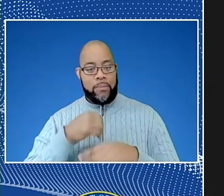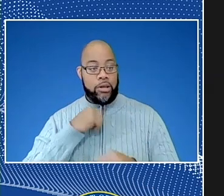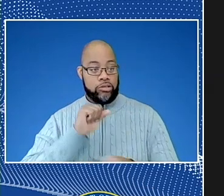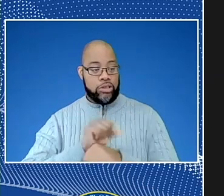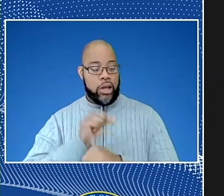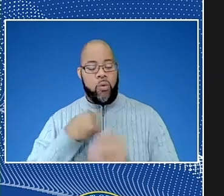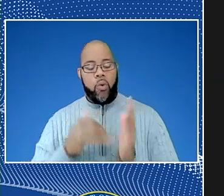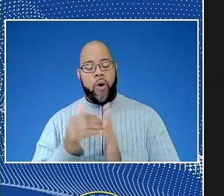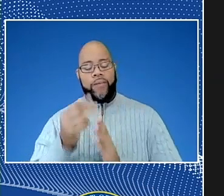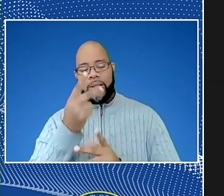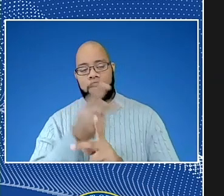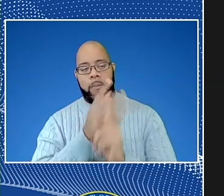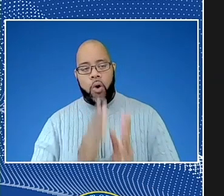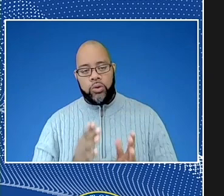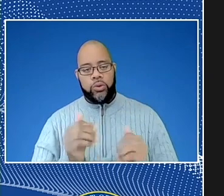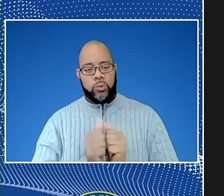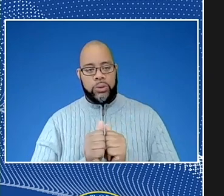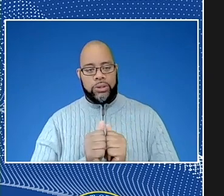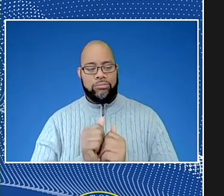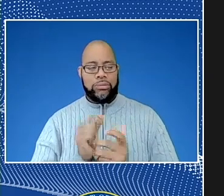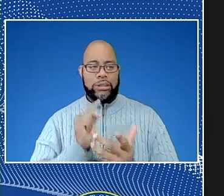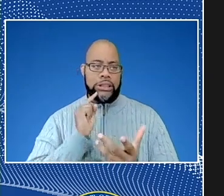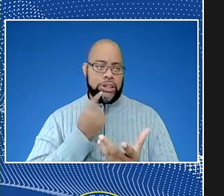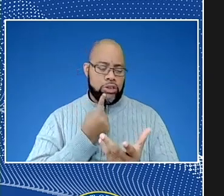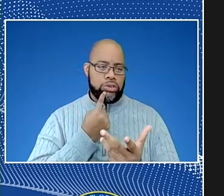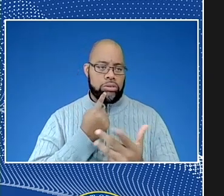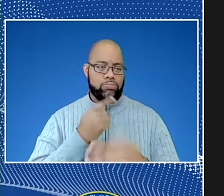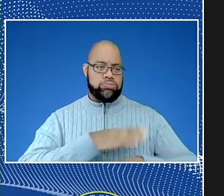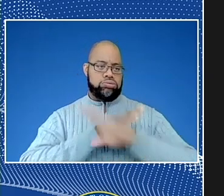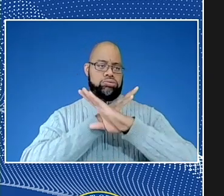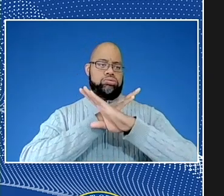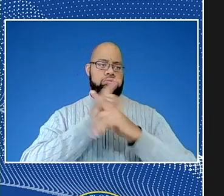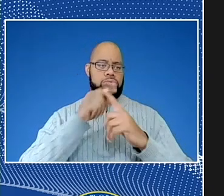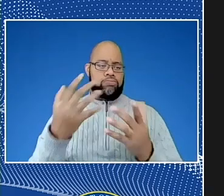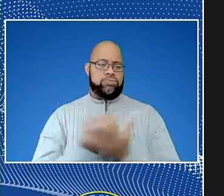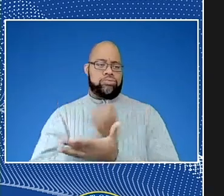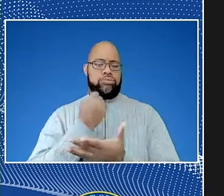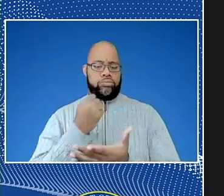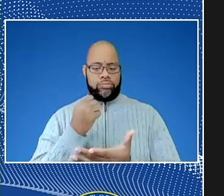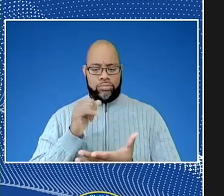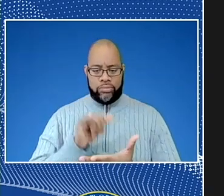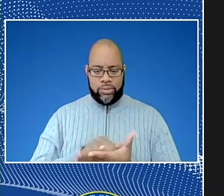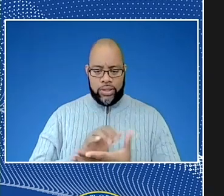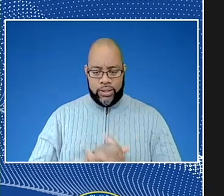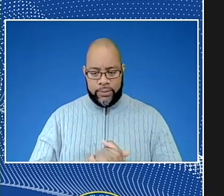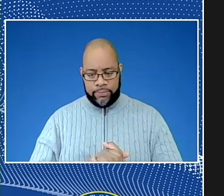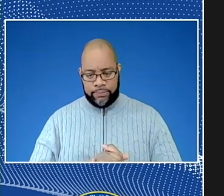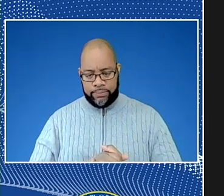borrowers with significant obstacles to obtaining relief. You know, we work with, you know, for example, a borrower who's